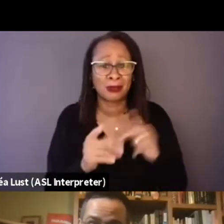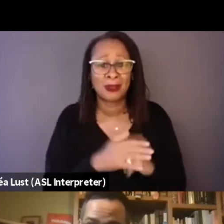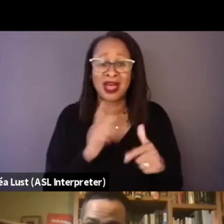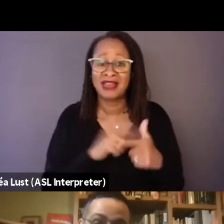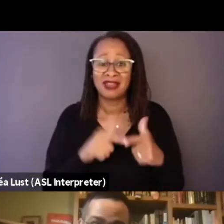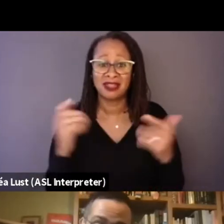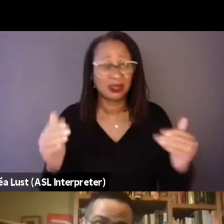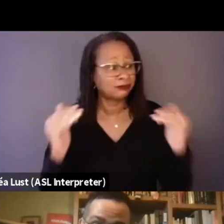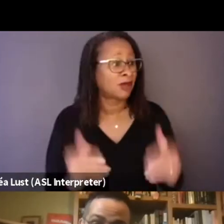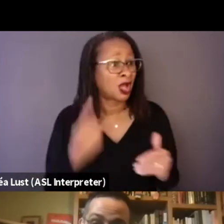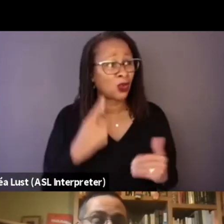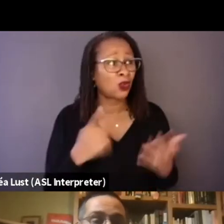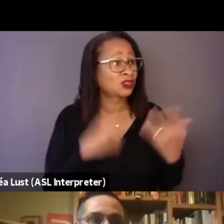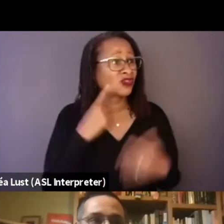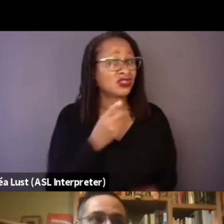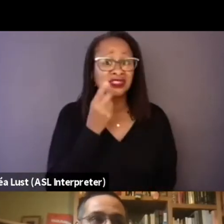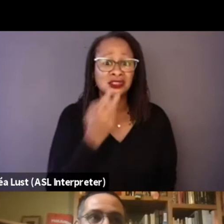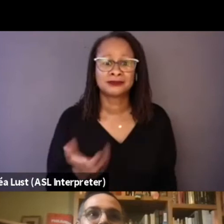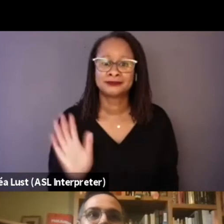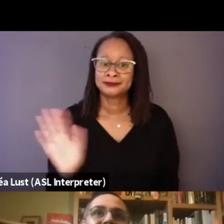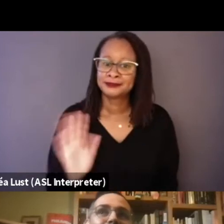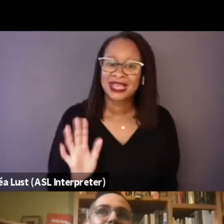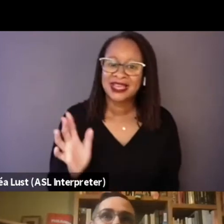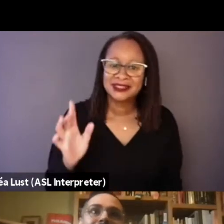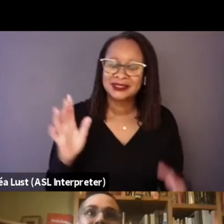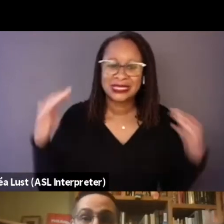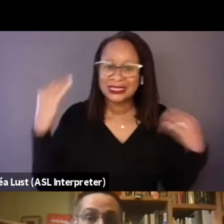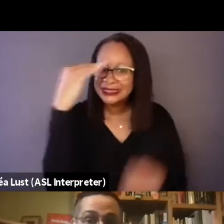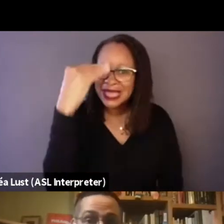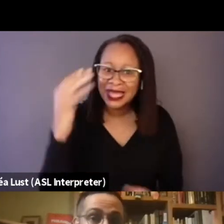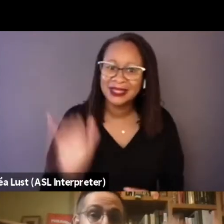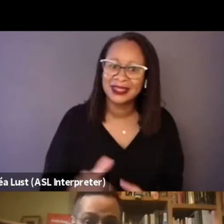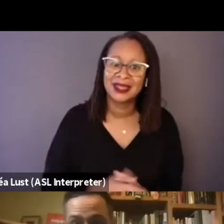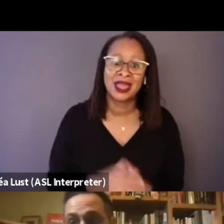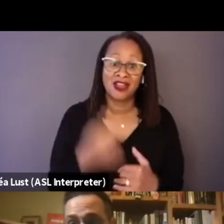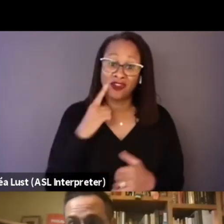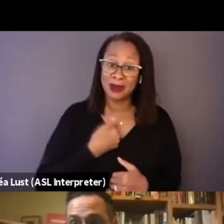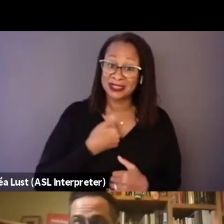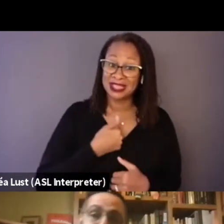Like, it's actually insane. So for me, I'm trying to be like, "Let's talk about how art can give us a lens,